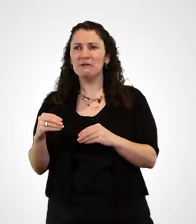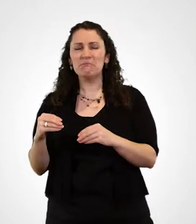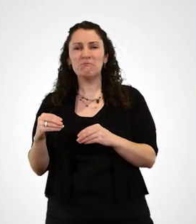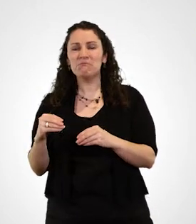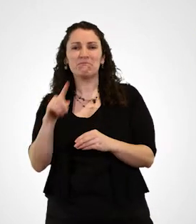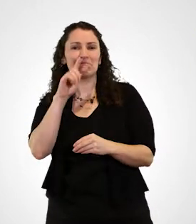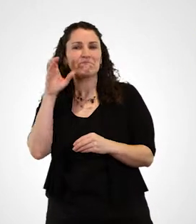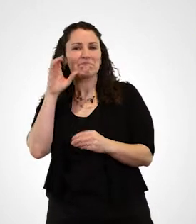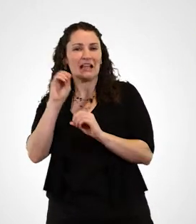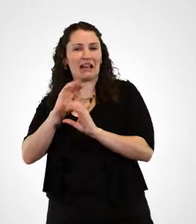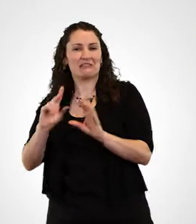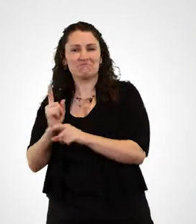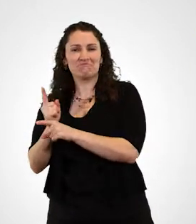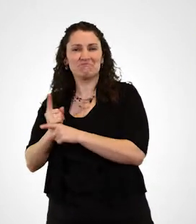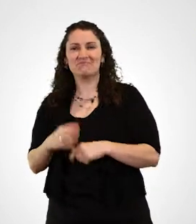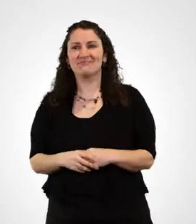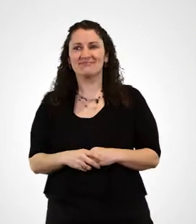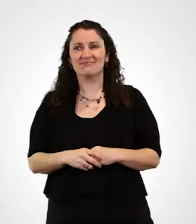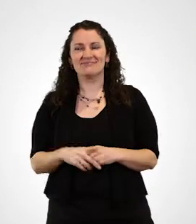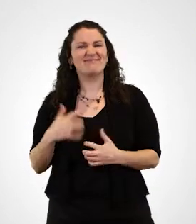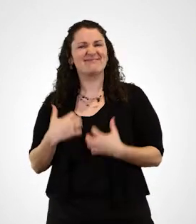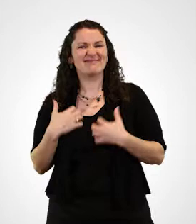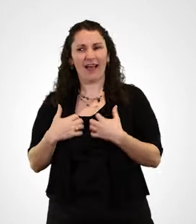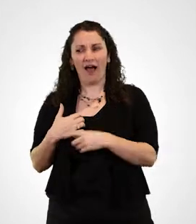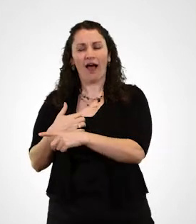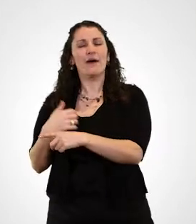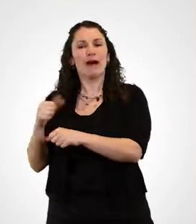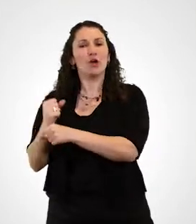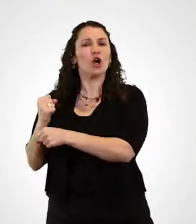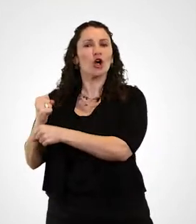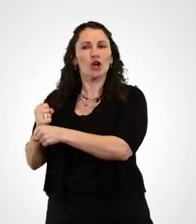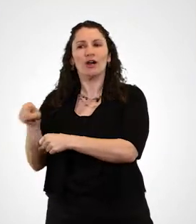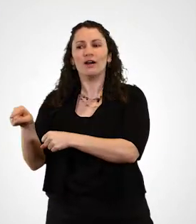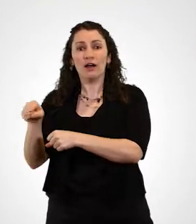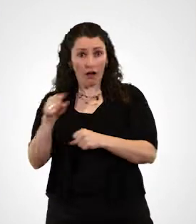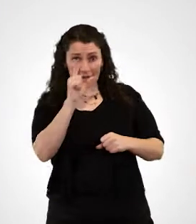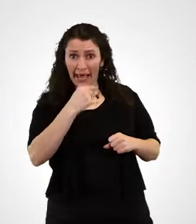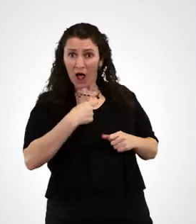All right.